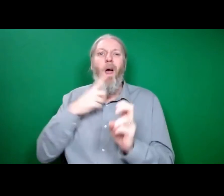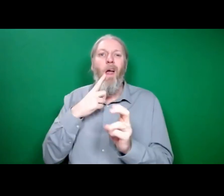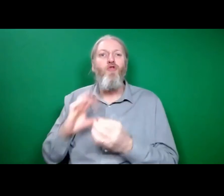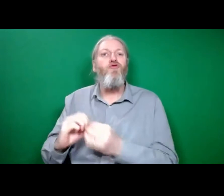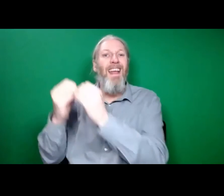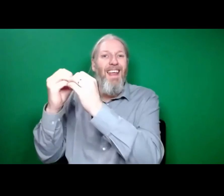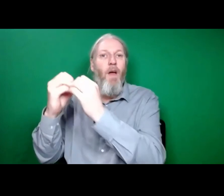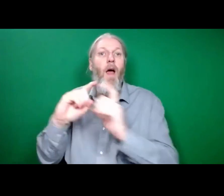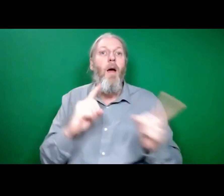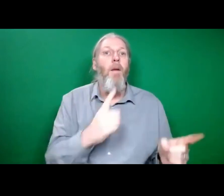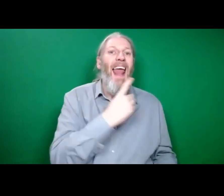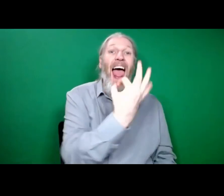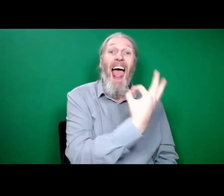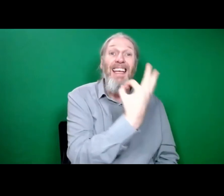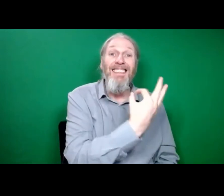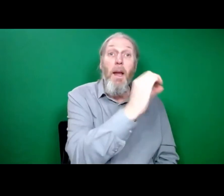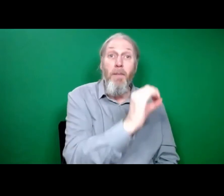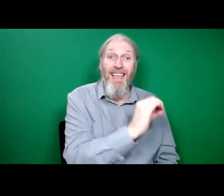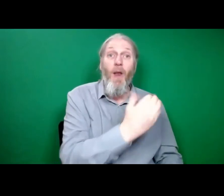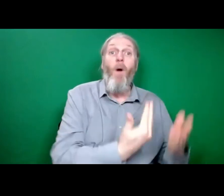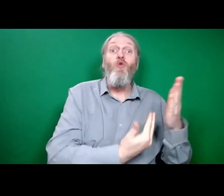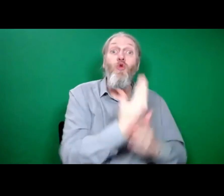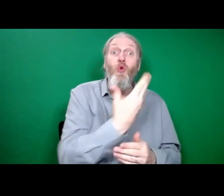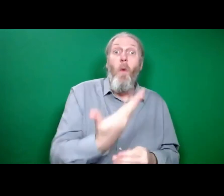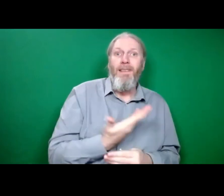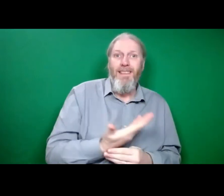It is always in collaboration. We worked with RCKA